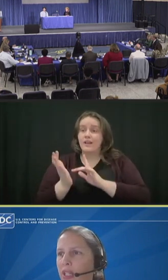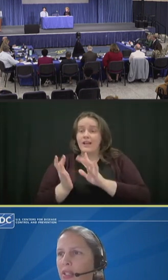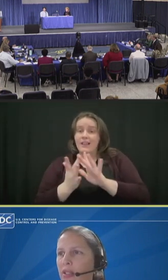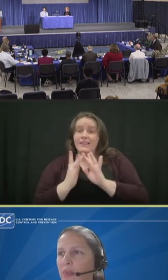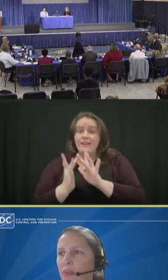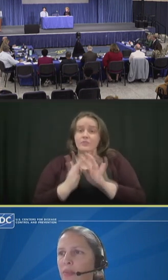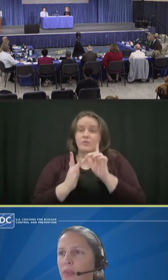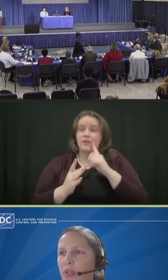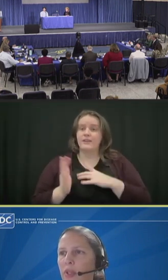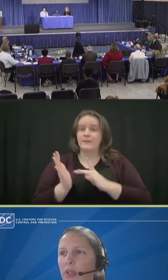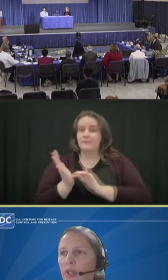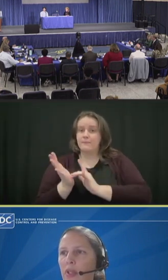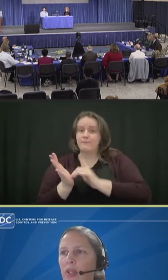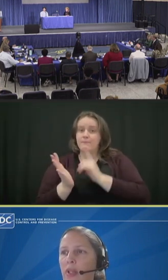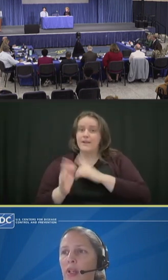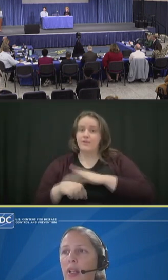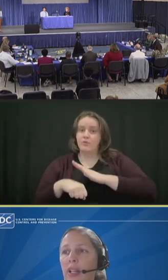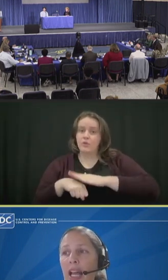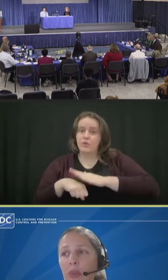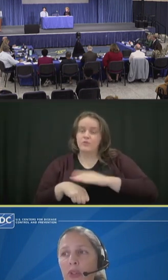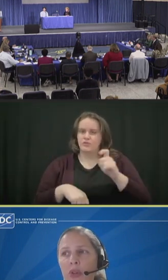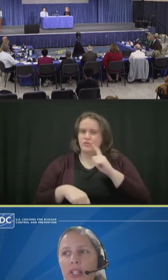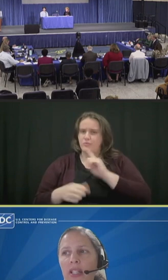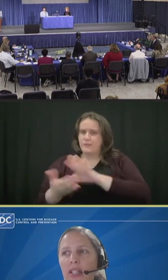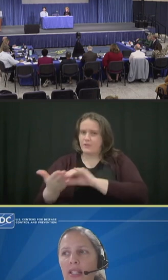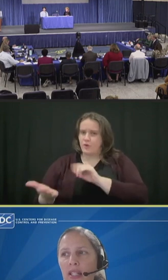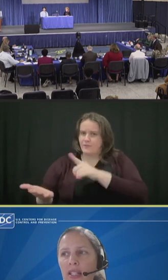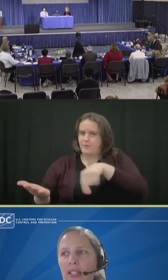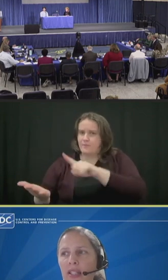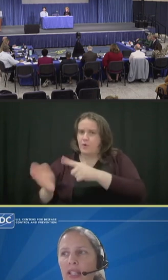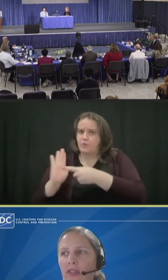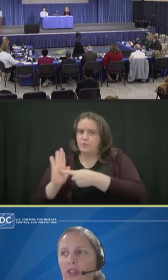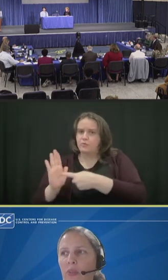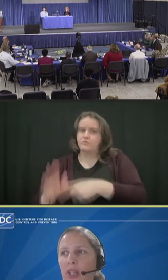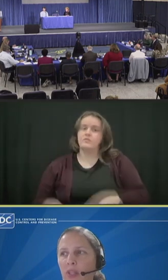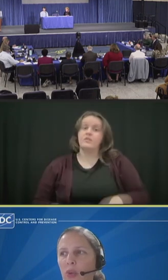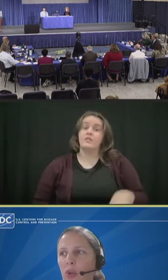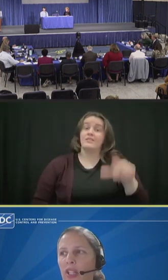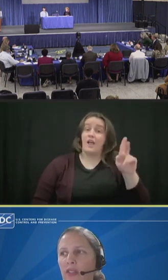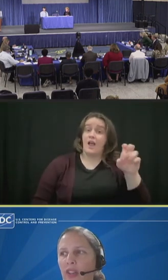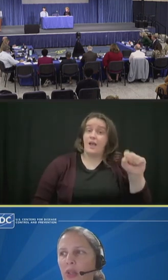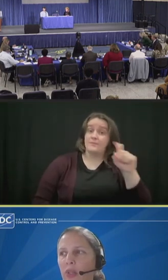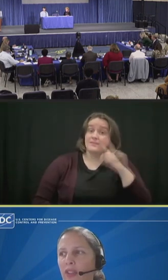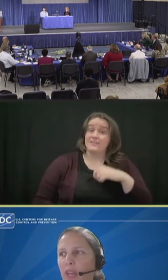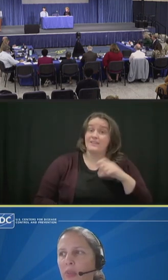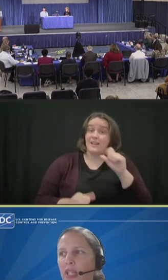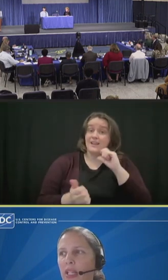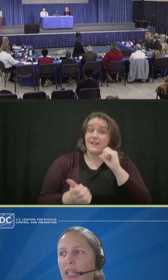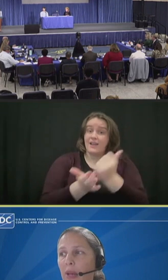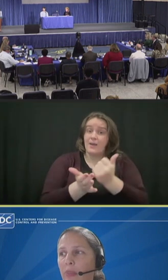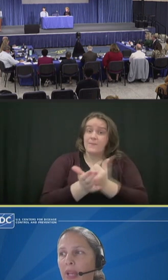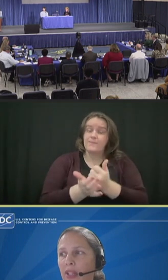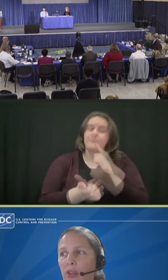these. Laboratories can assist in this effort by supporting the development of hep B lab panels